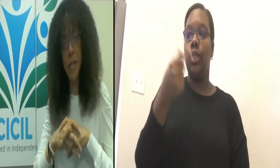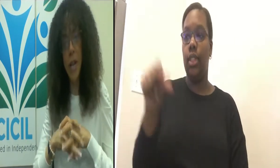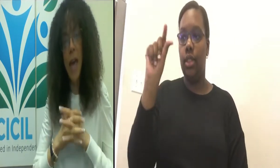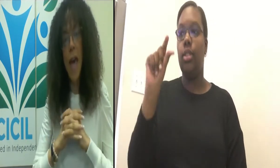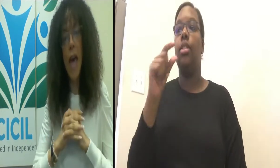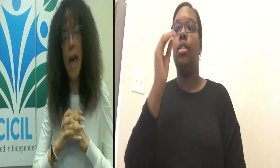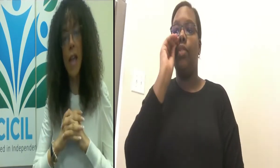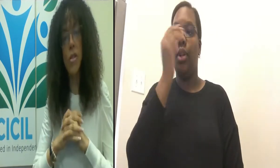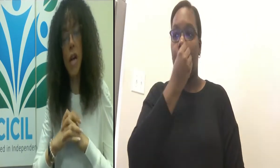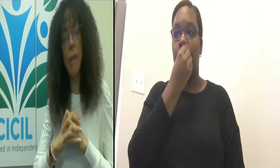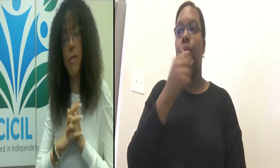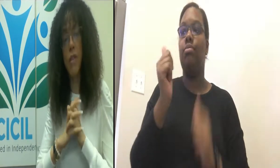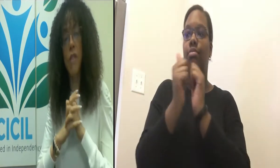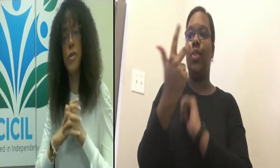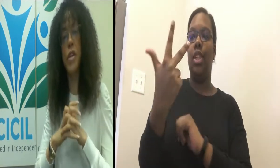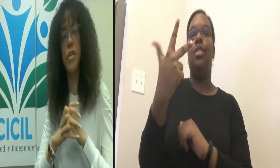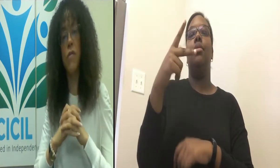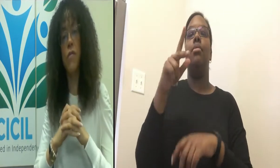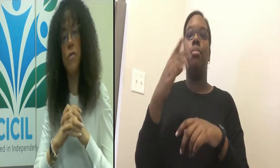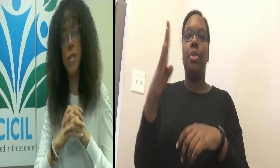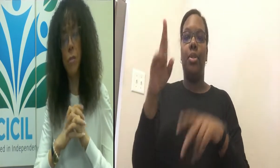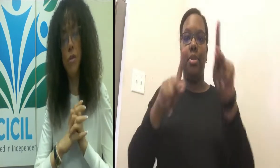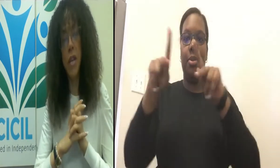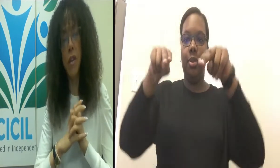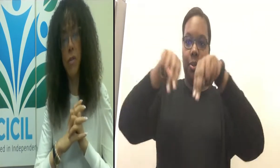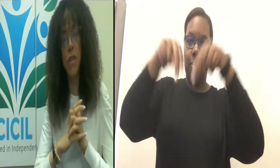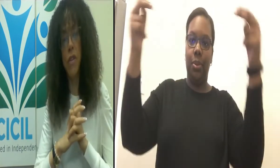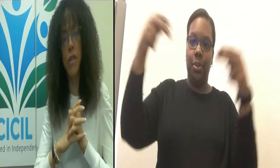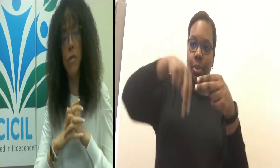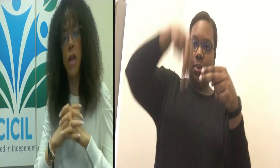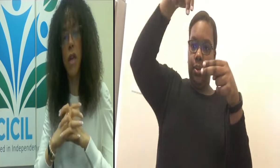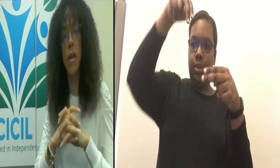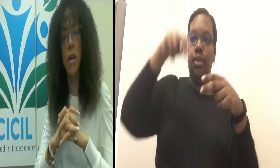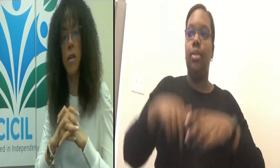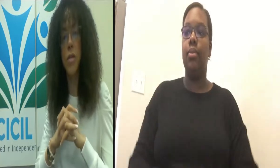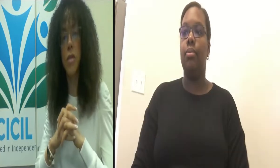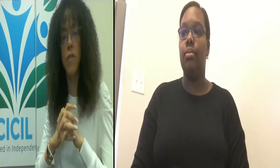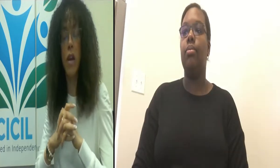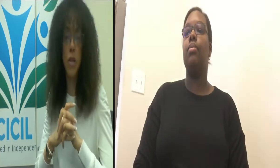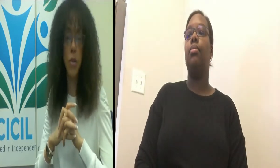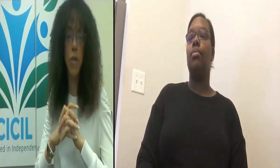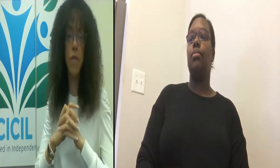[Reyma] Hey everybody Reyma McCoy McDeid here. On behalf of the youth leadership project and the topic